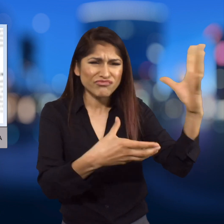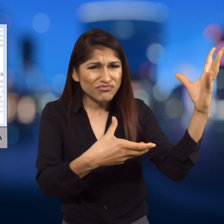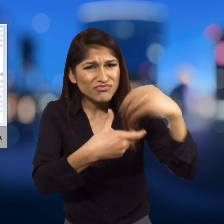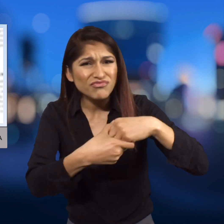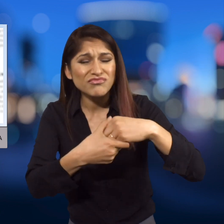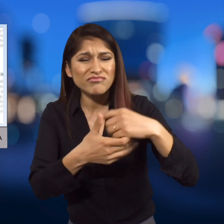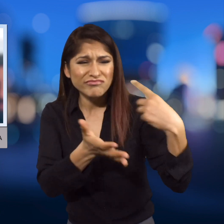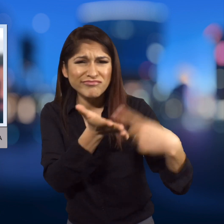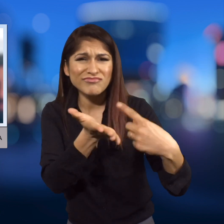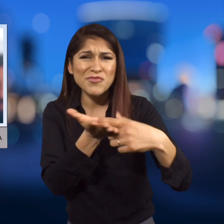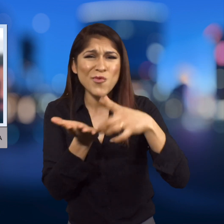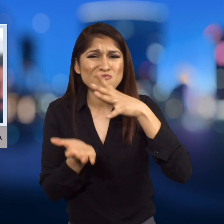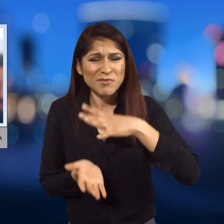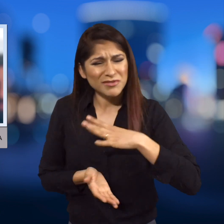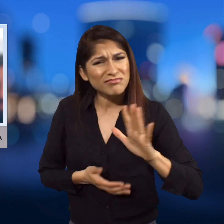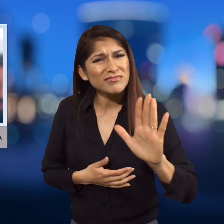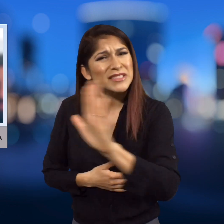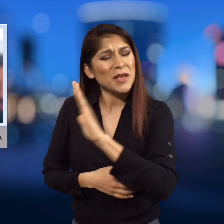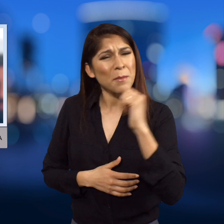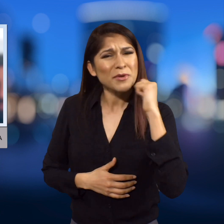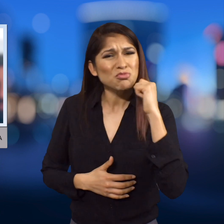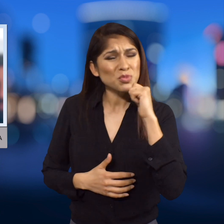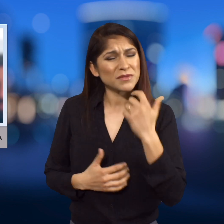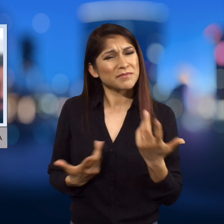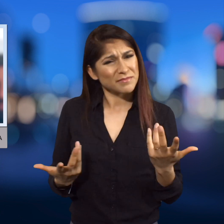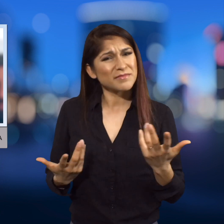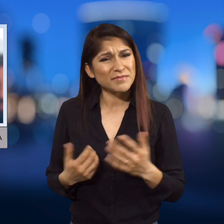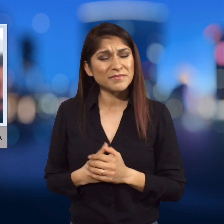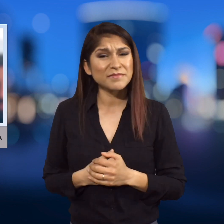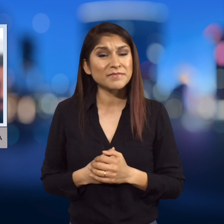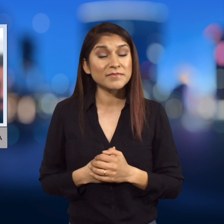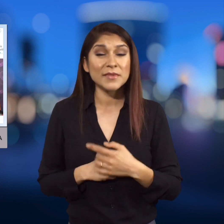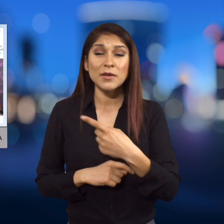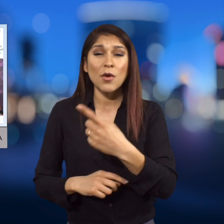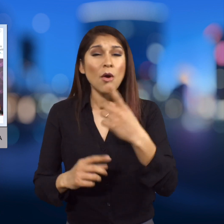spread the message that there is no shame in women's menstruation.